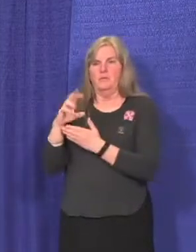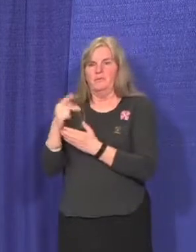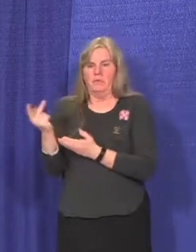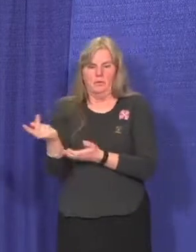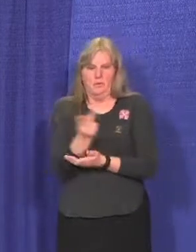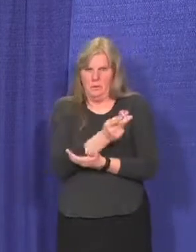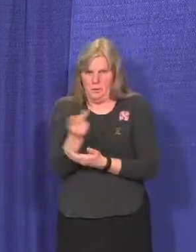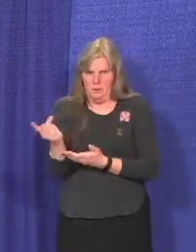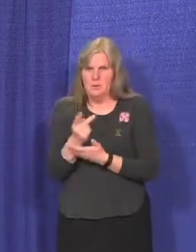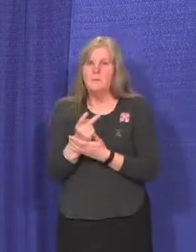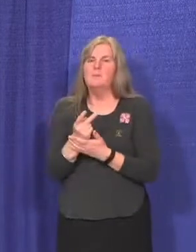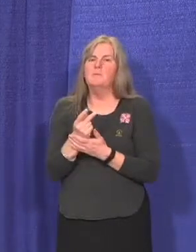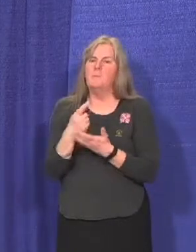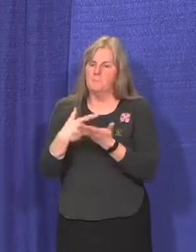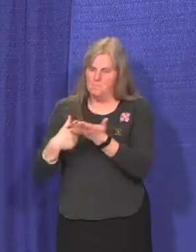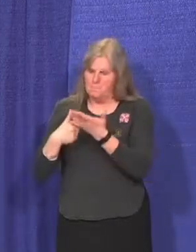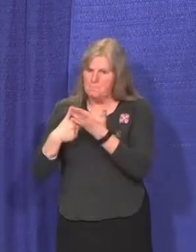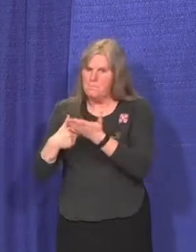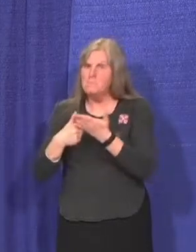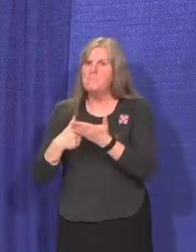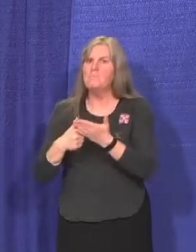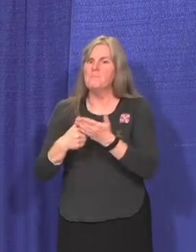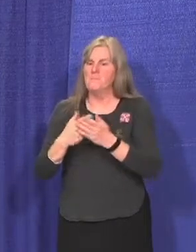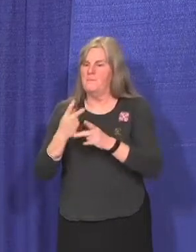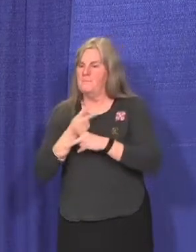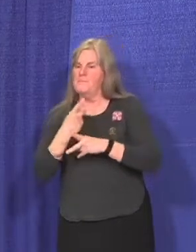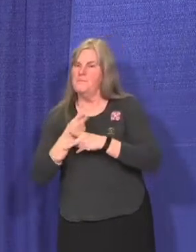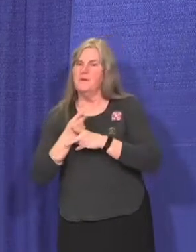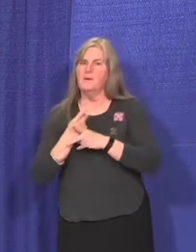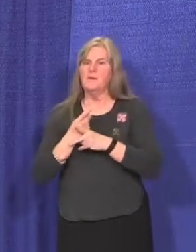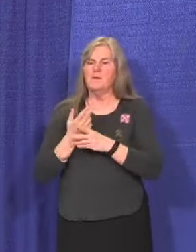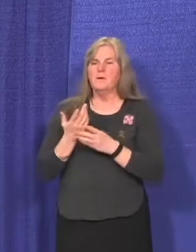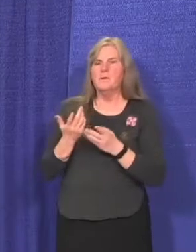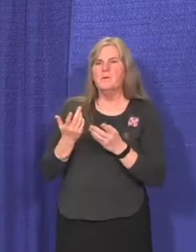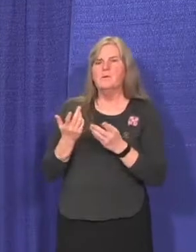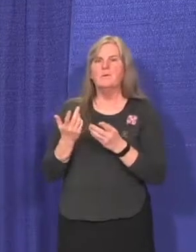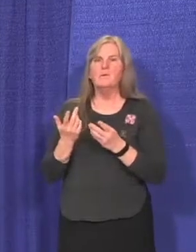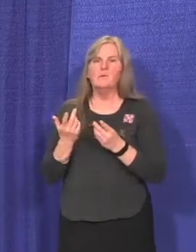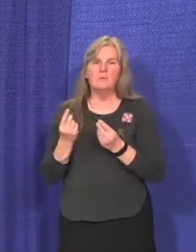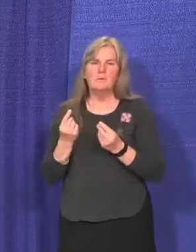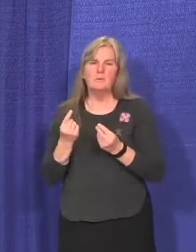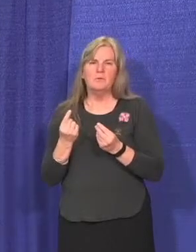themselves more as Yukoners then members of the Northwest Territories and have more than